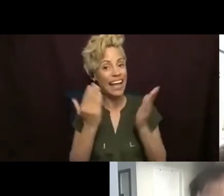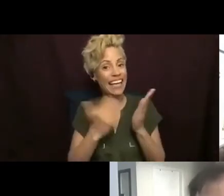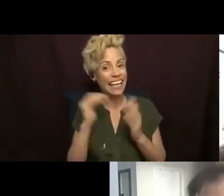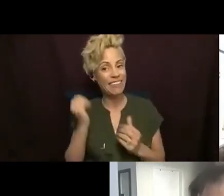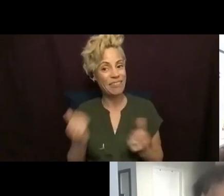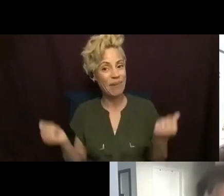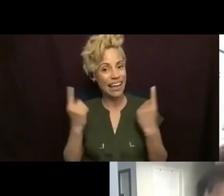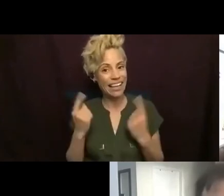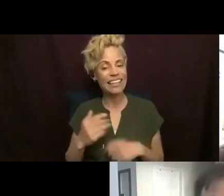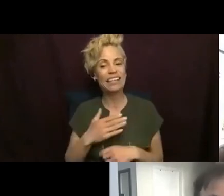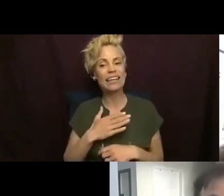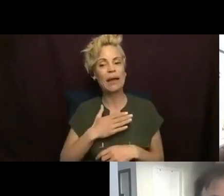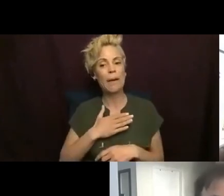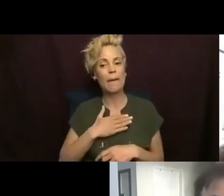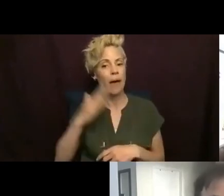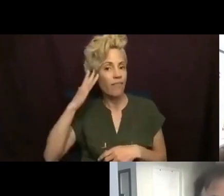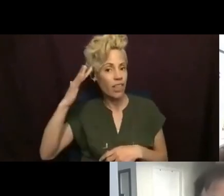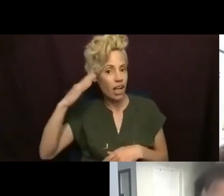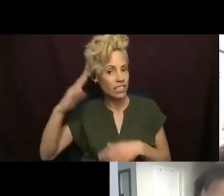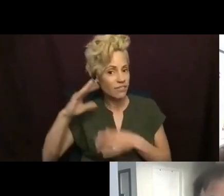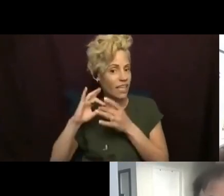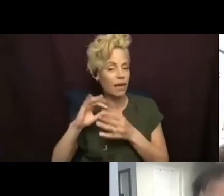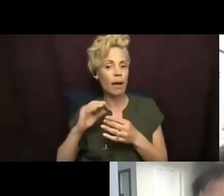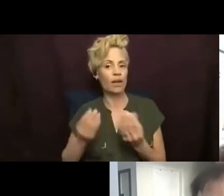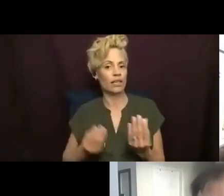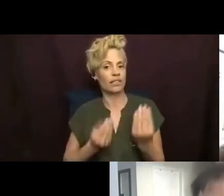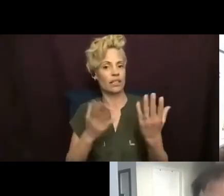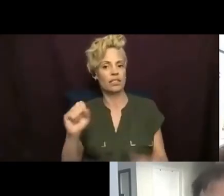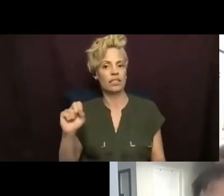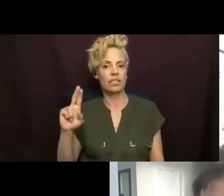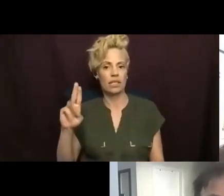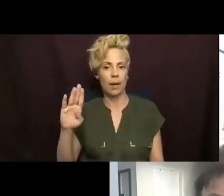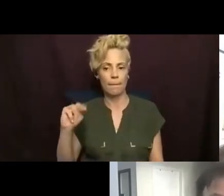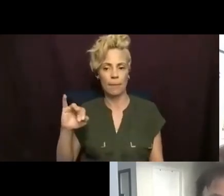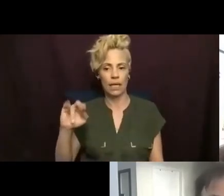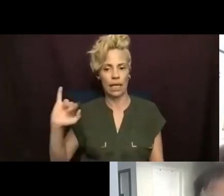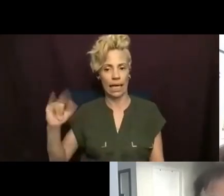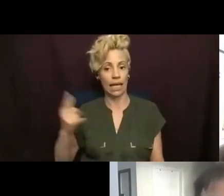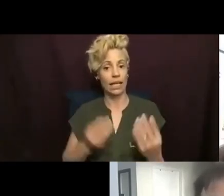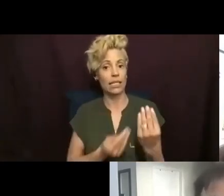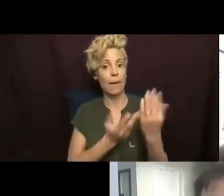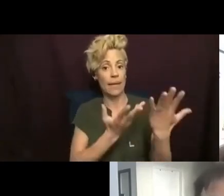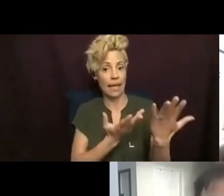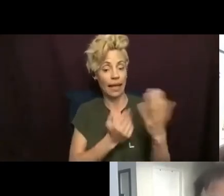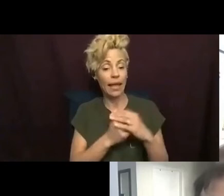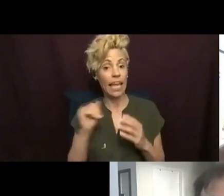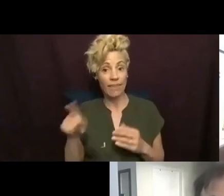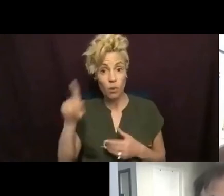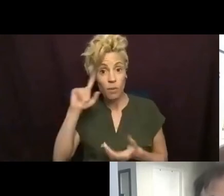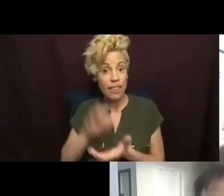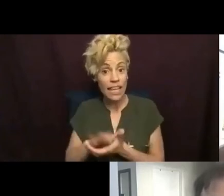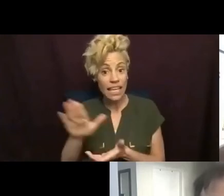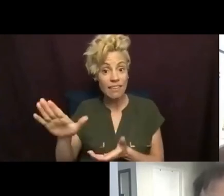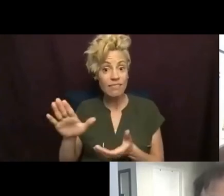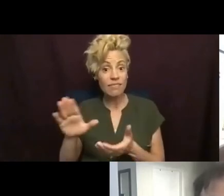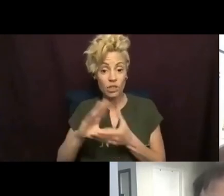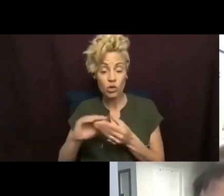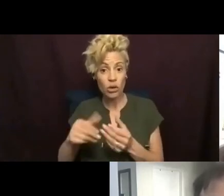My philosophy on submitting is, if you believe in it, make an editor say no.